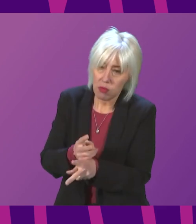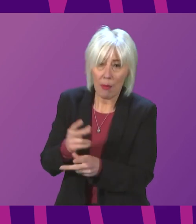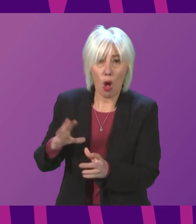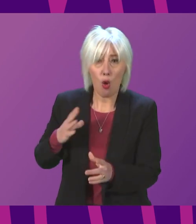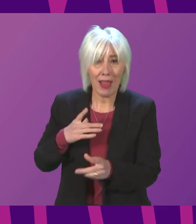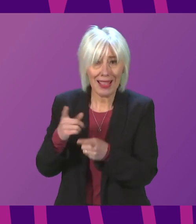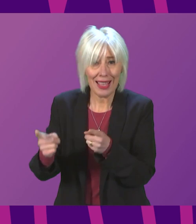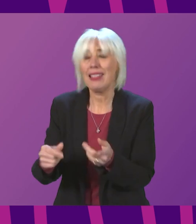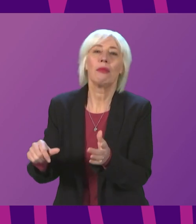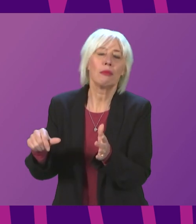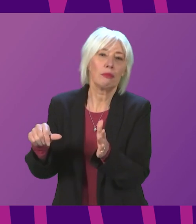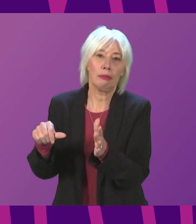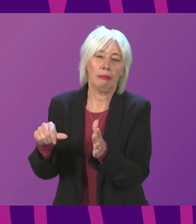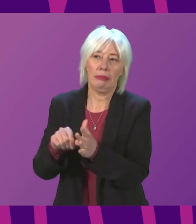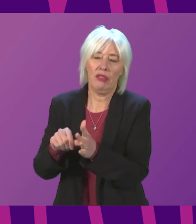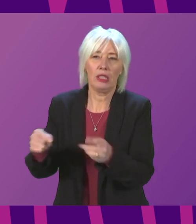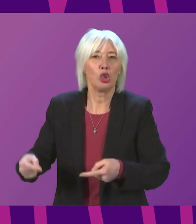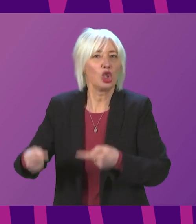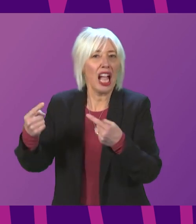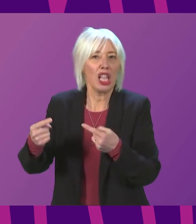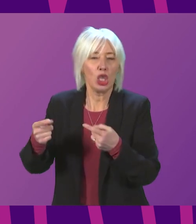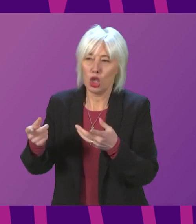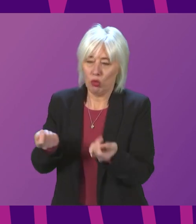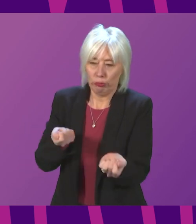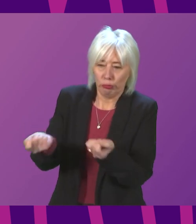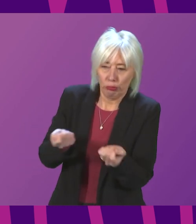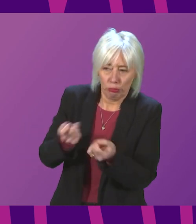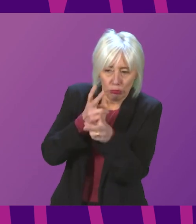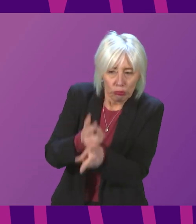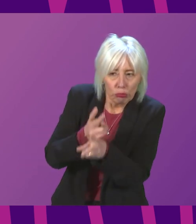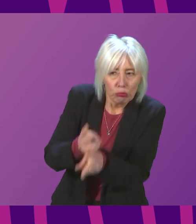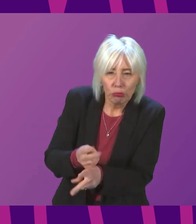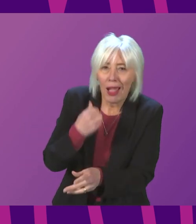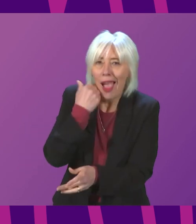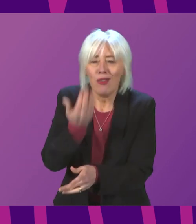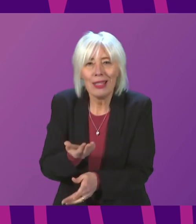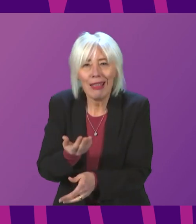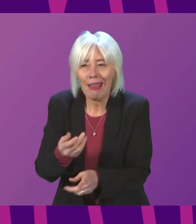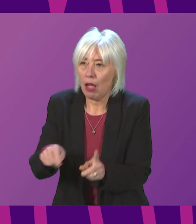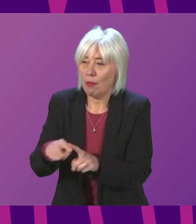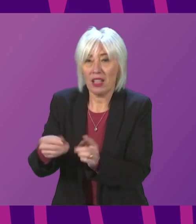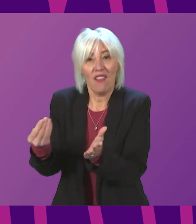set of challenges to deal with daily. With the additional financial support, some of